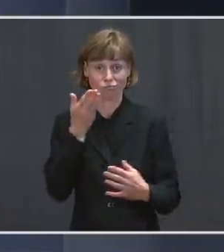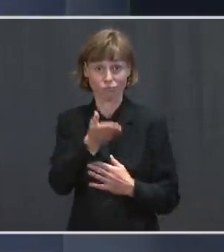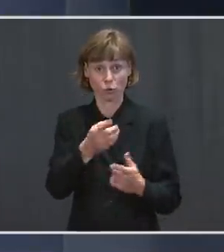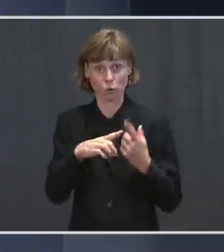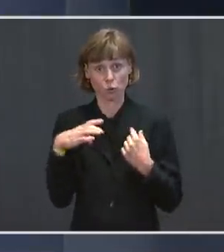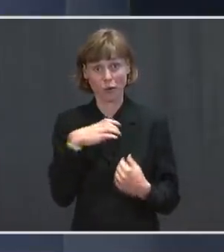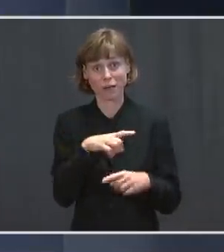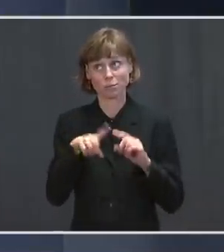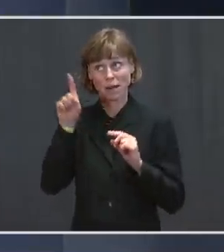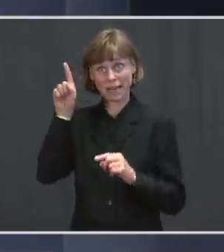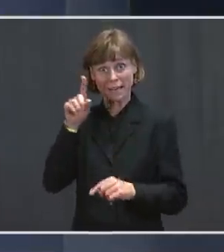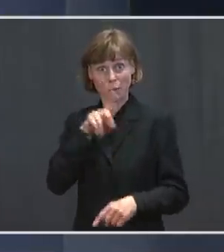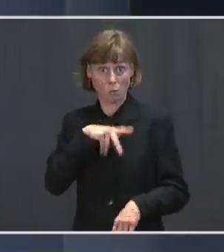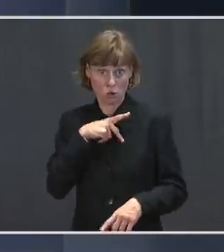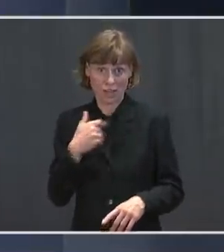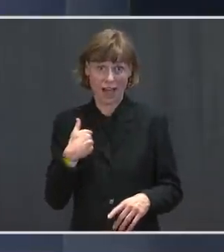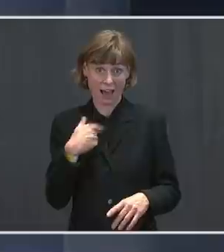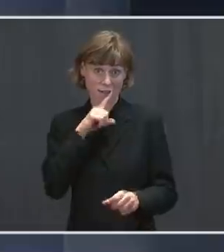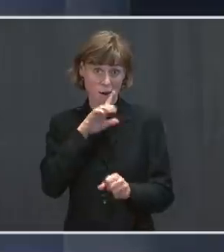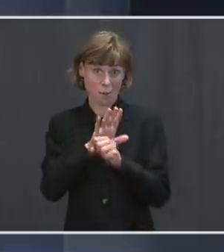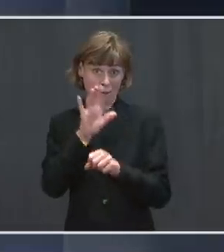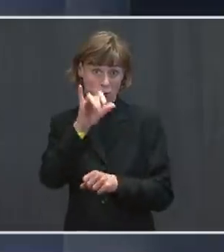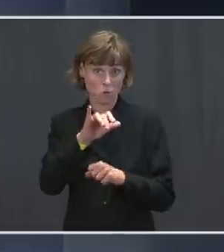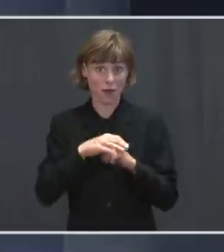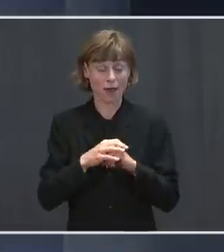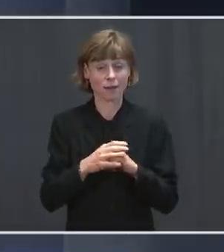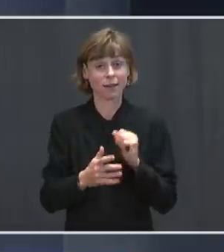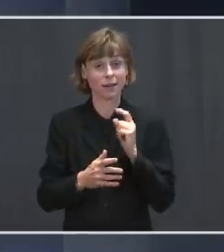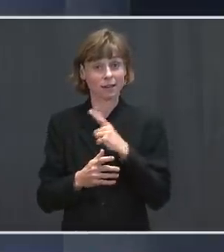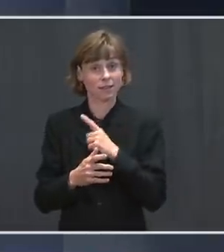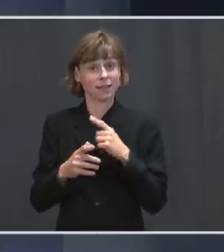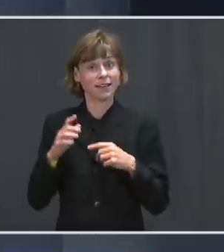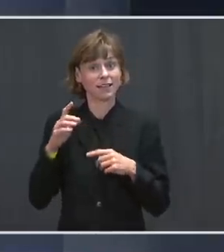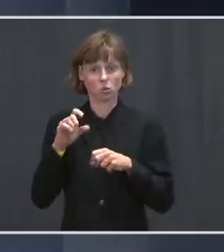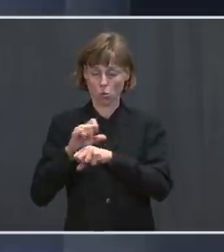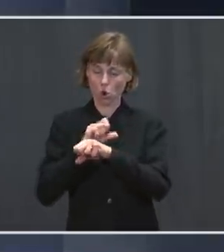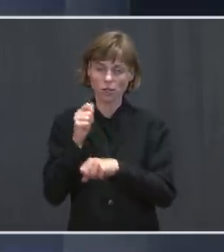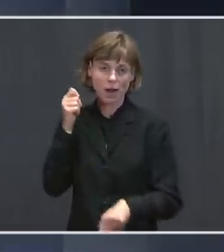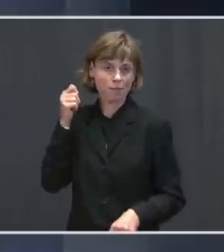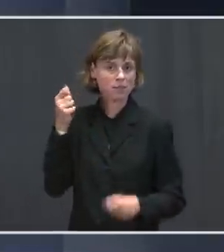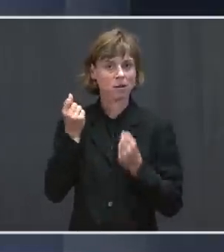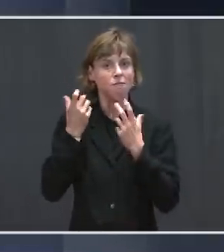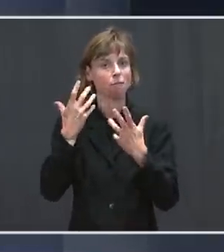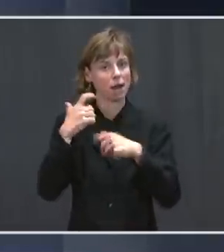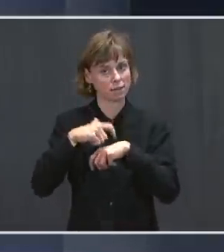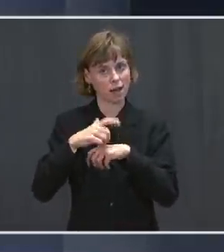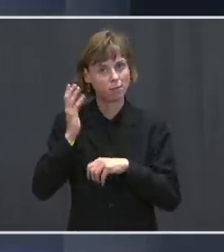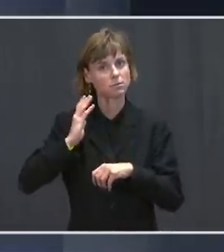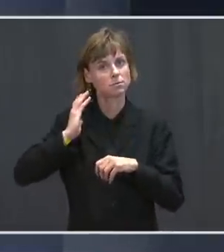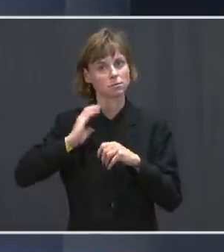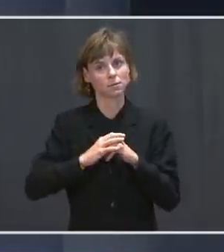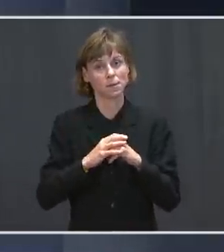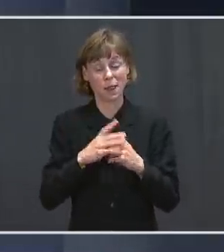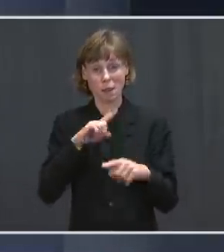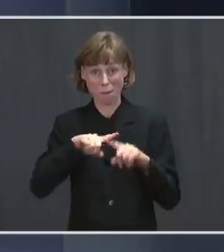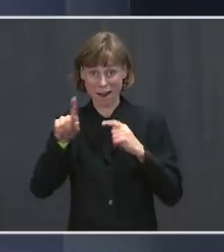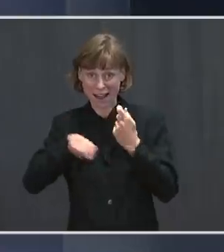He has worked on it many times in the past, but I don't have a date for you on